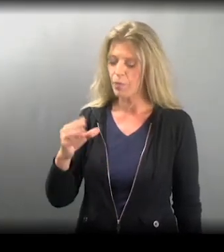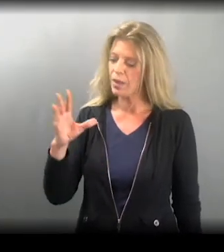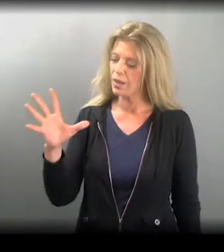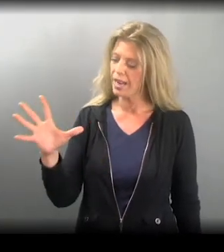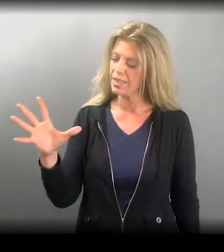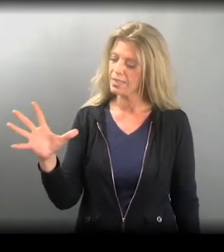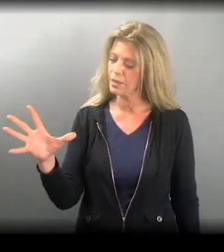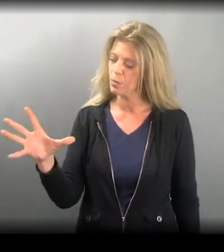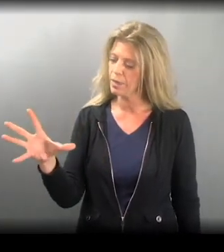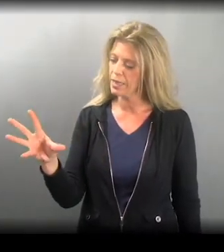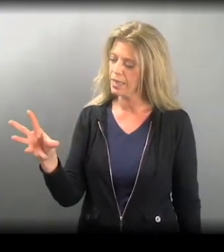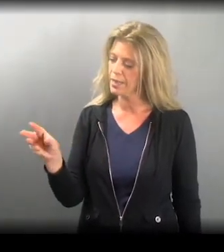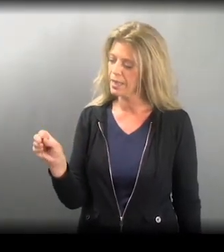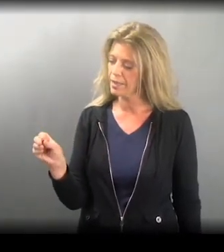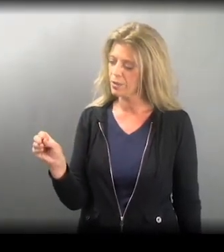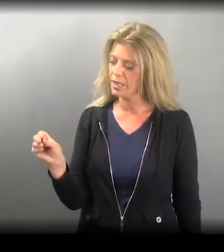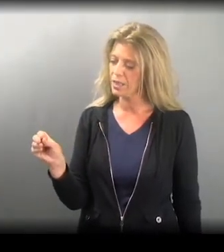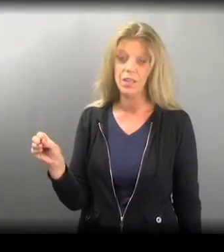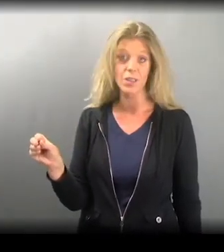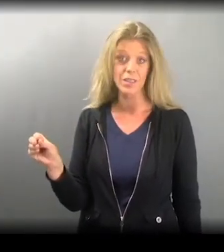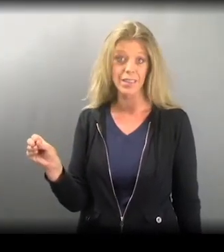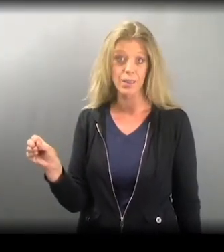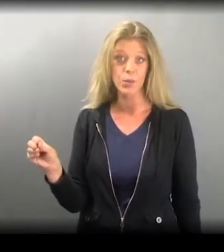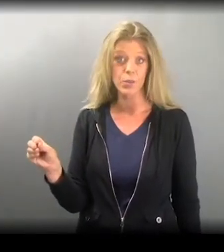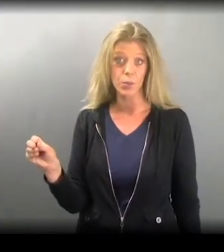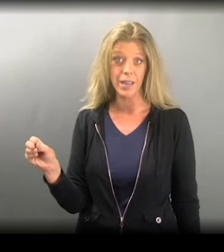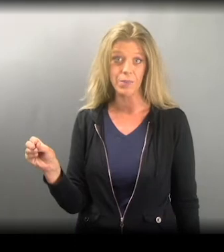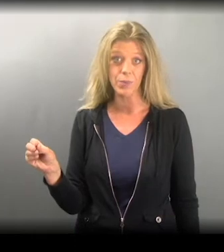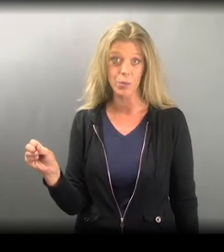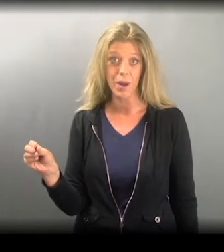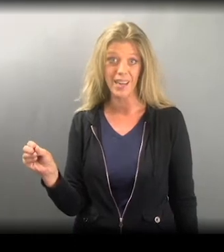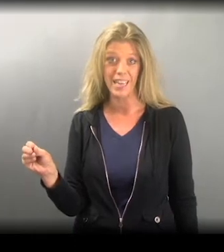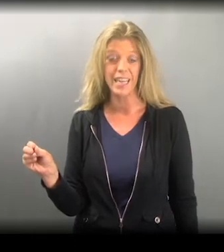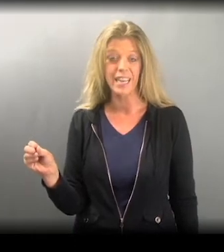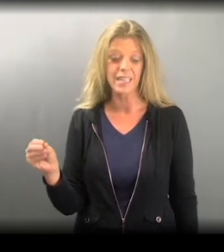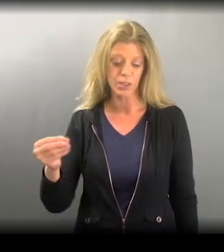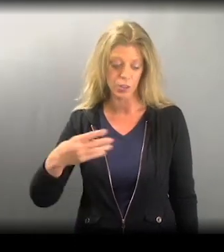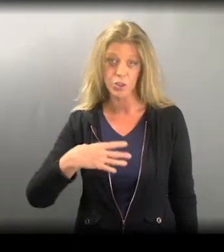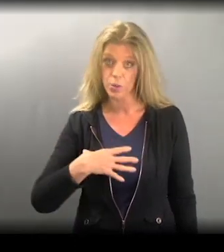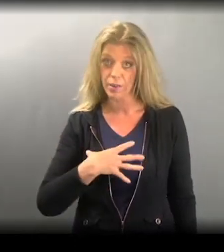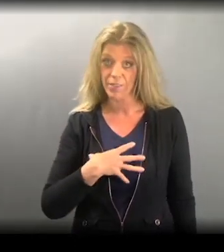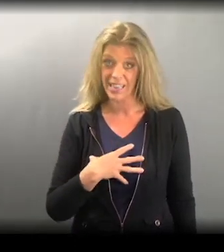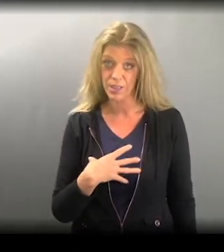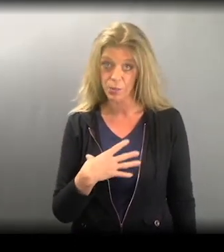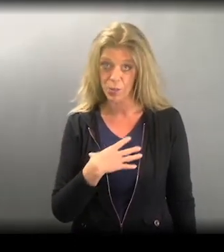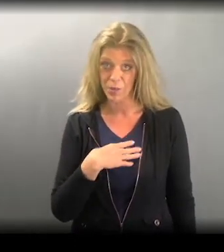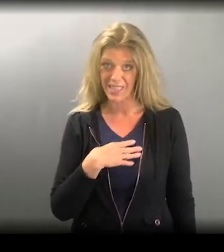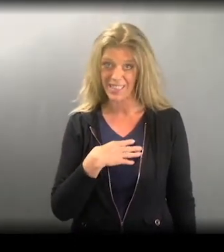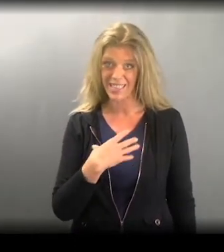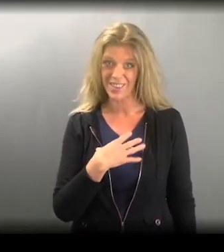Your hand is open, and then it's going to close as it moves away from your body. These are short, fast movements. So, it's